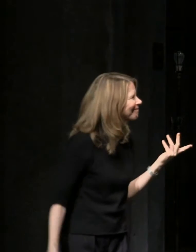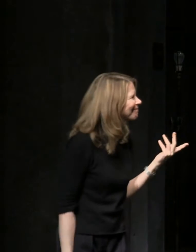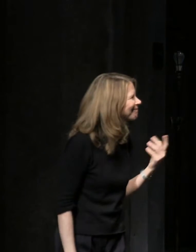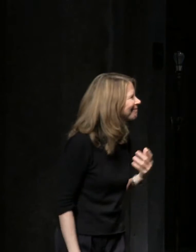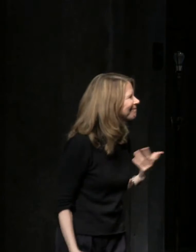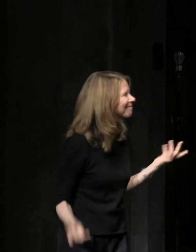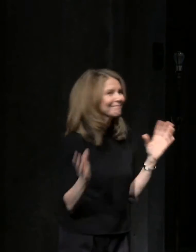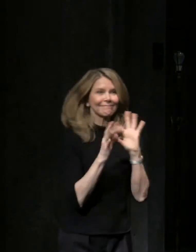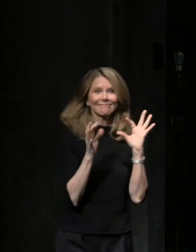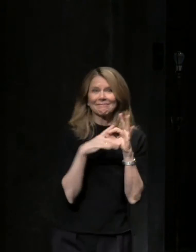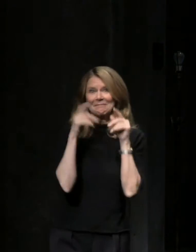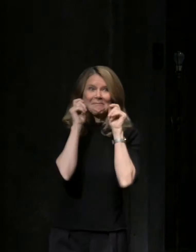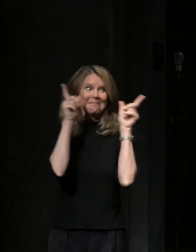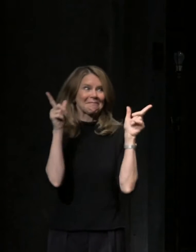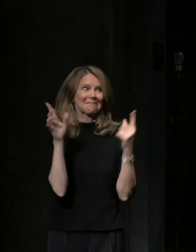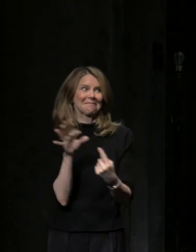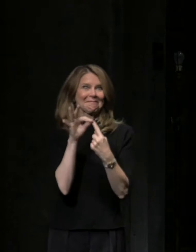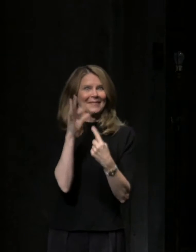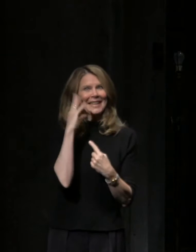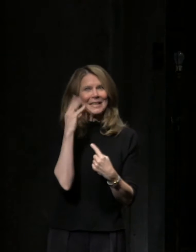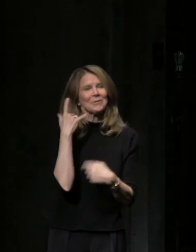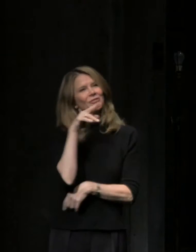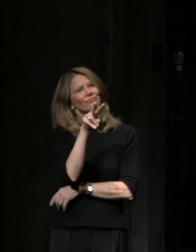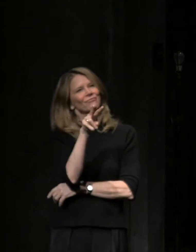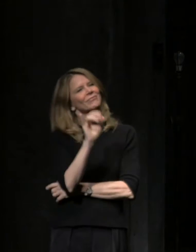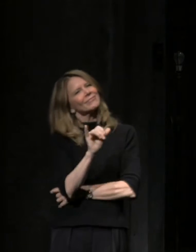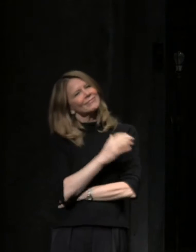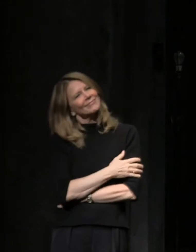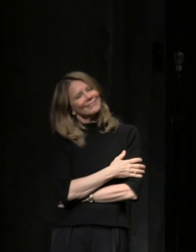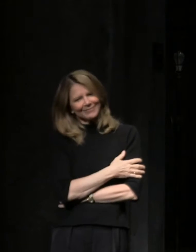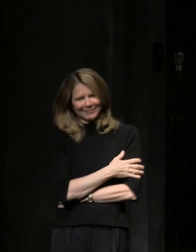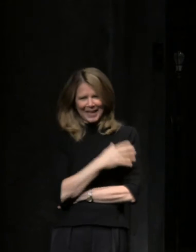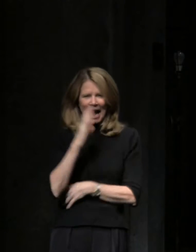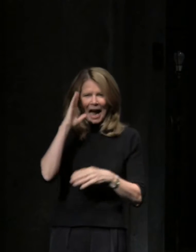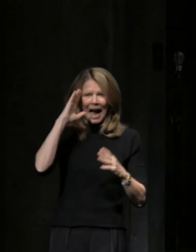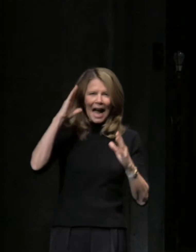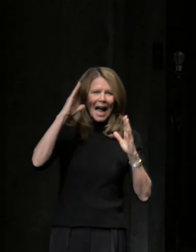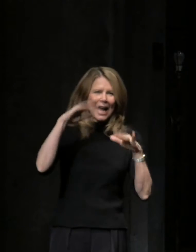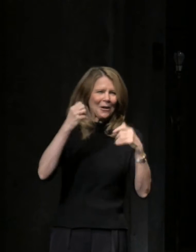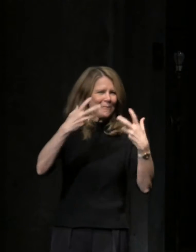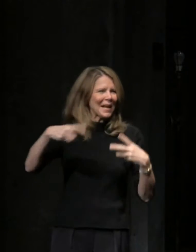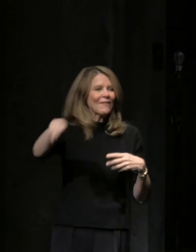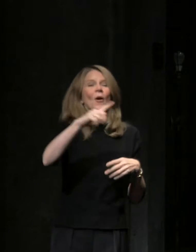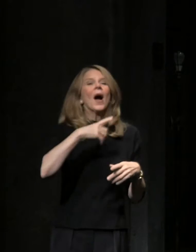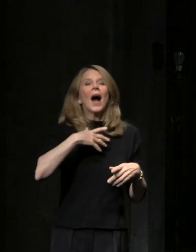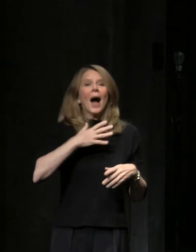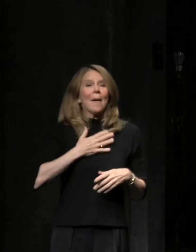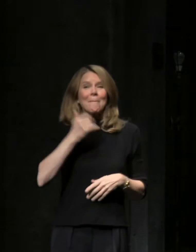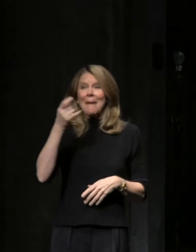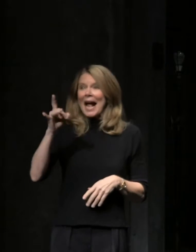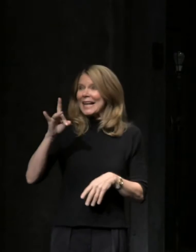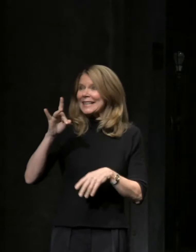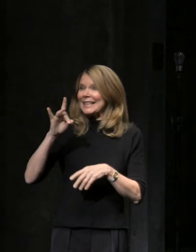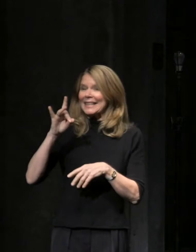I'm just saying, it was an unusual experience. Then when my 18 year old daughter was fidgeting